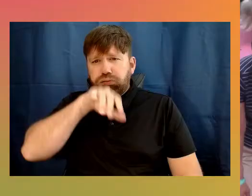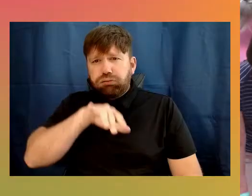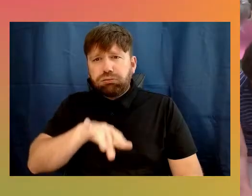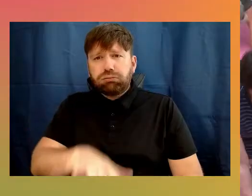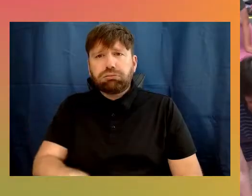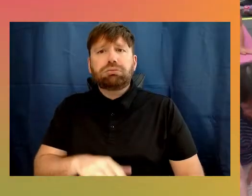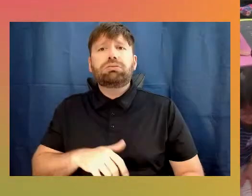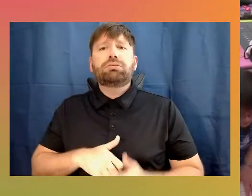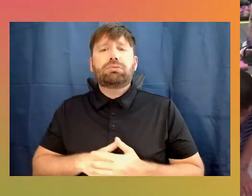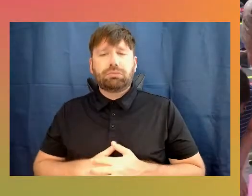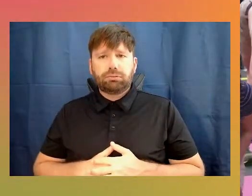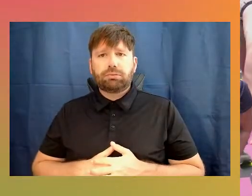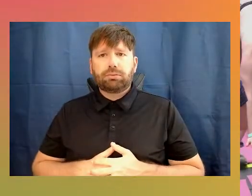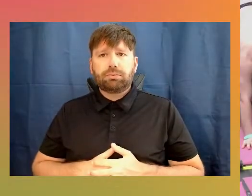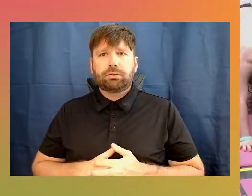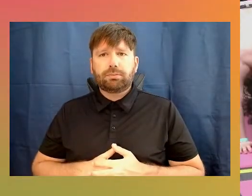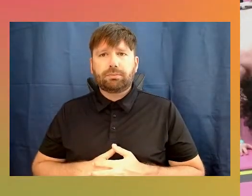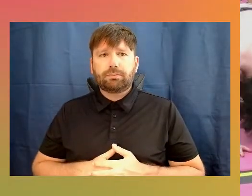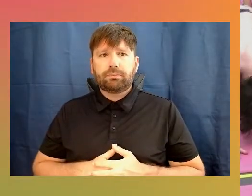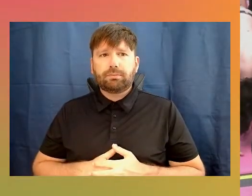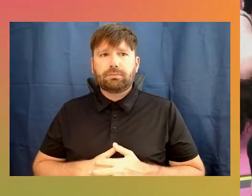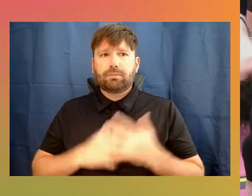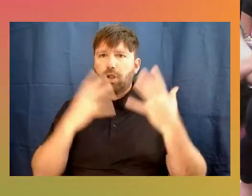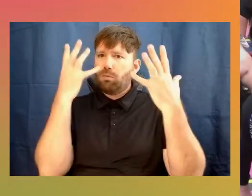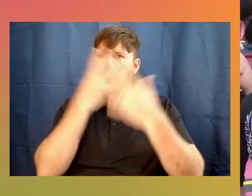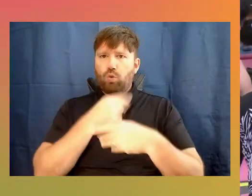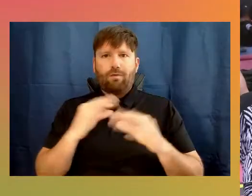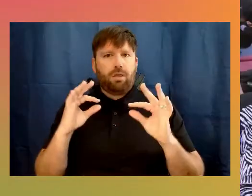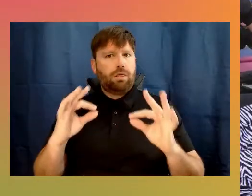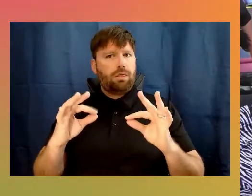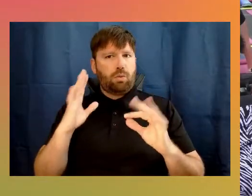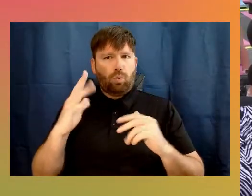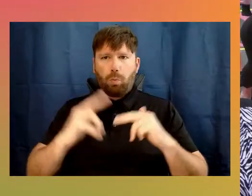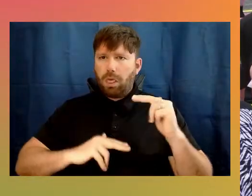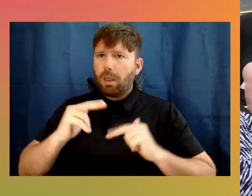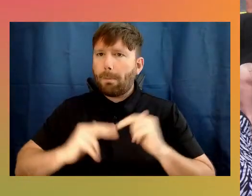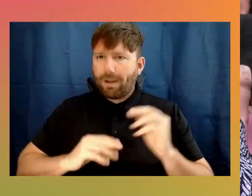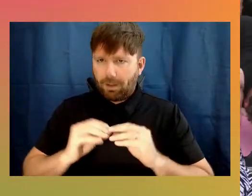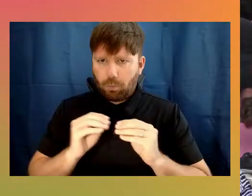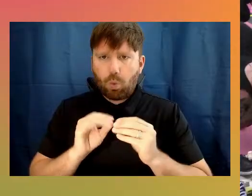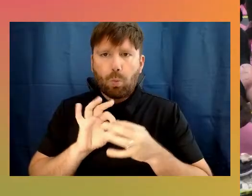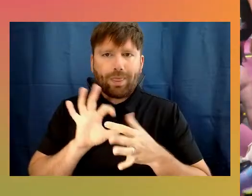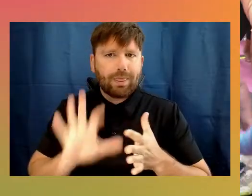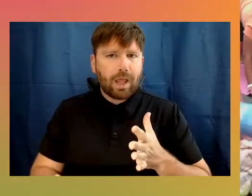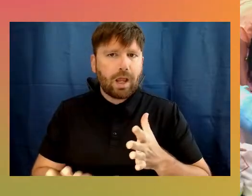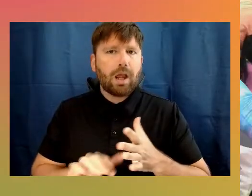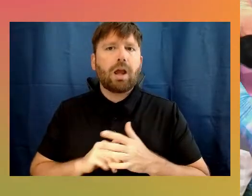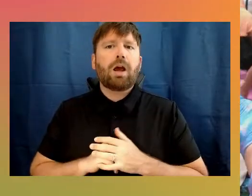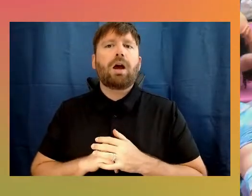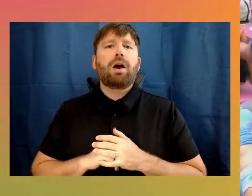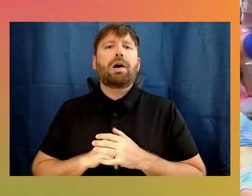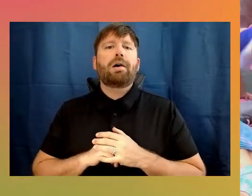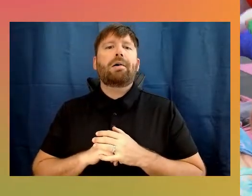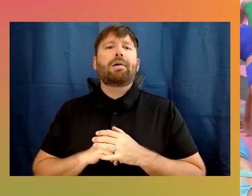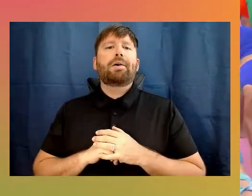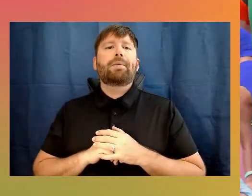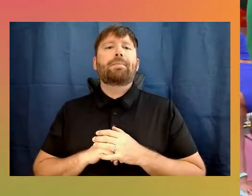FULL EXHALE OUT.